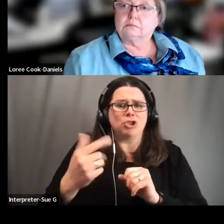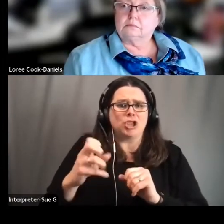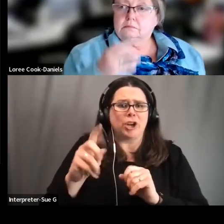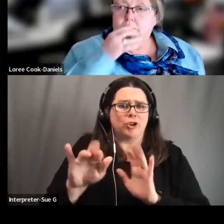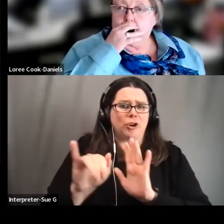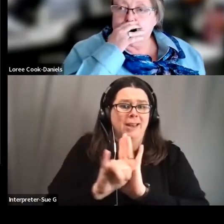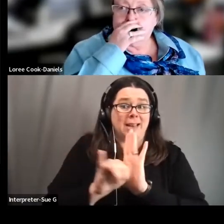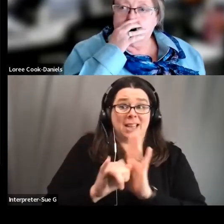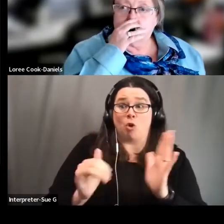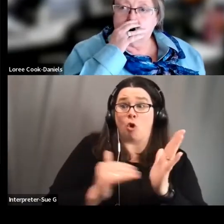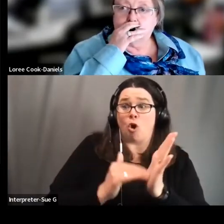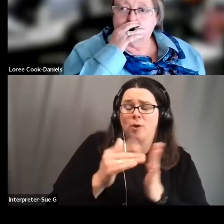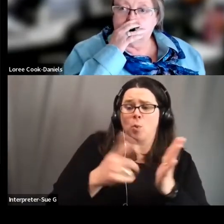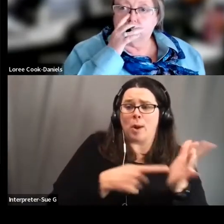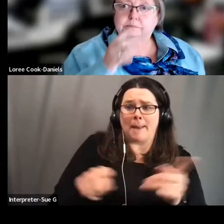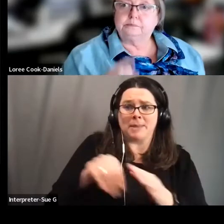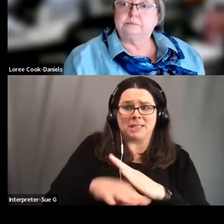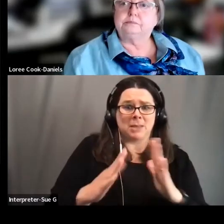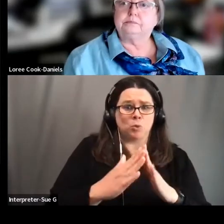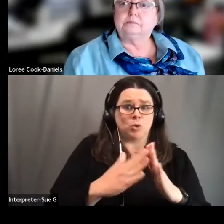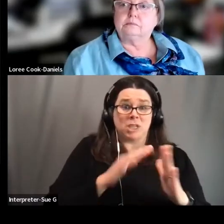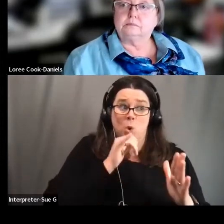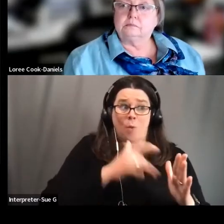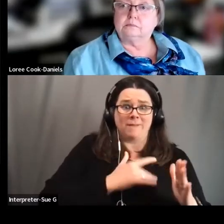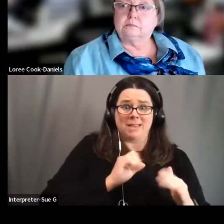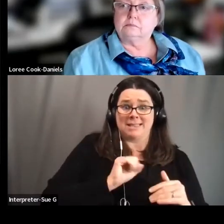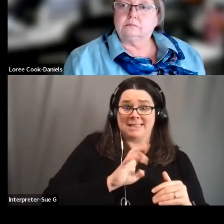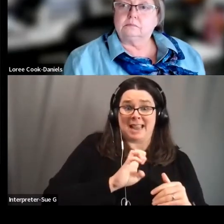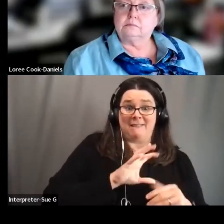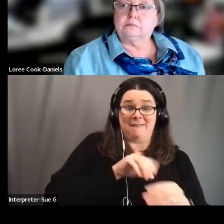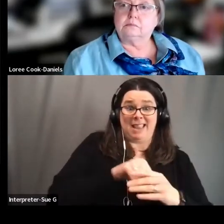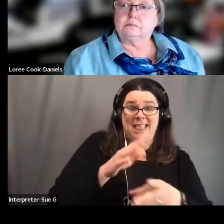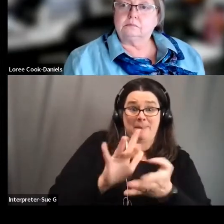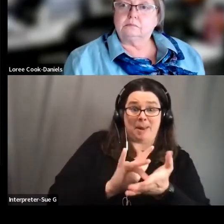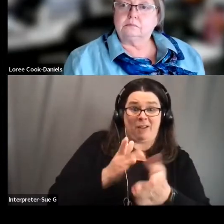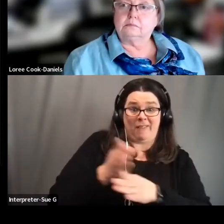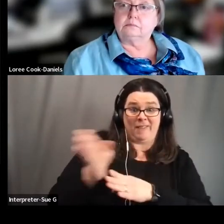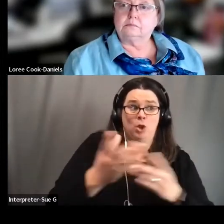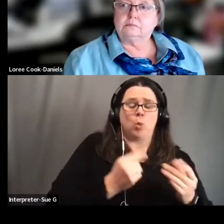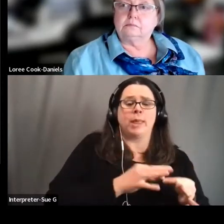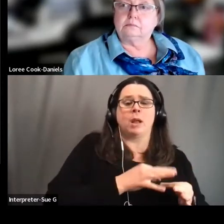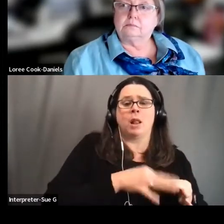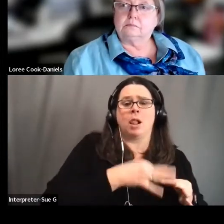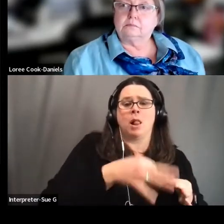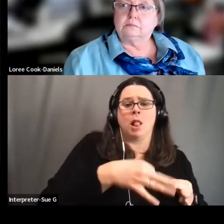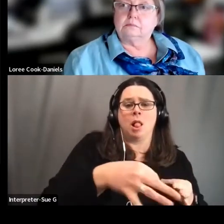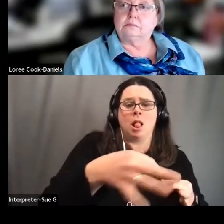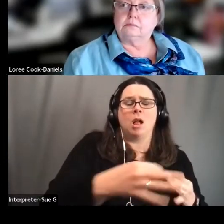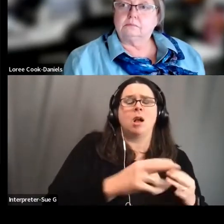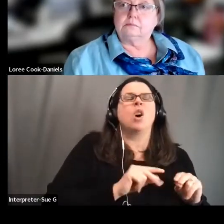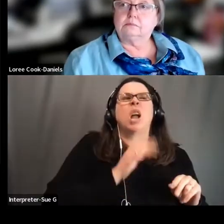particularly within communities that don't feel safe within the medical field is they'll prolong and they'll wait and they'll say, "It'll get better, it'll get better."